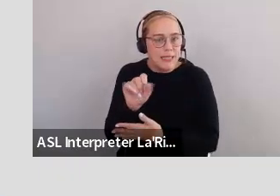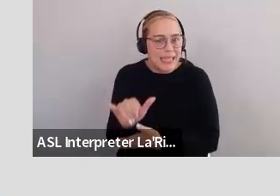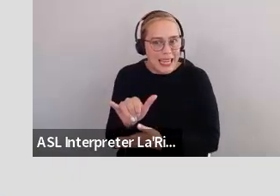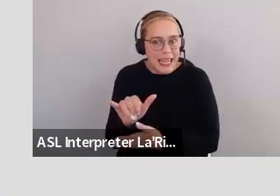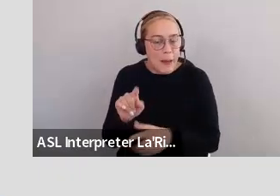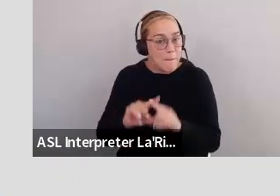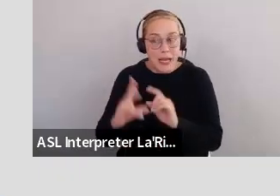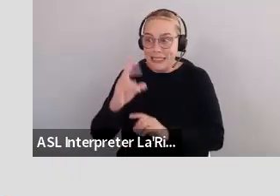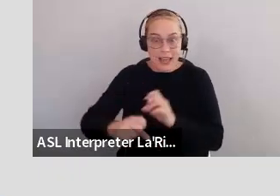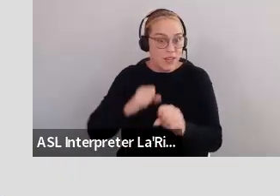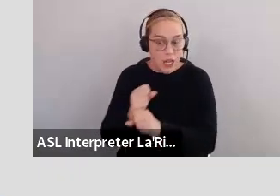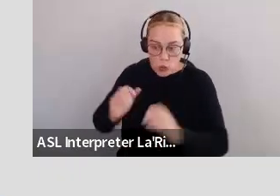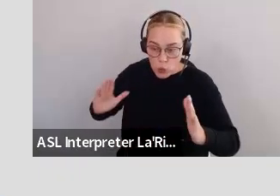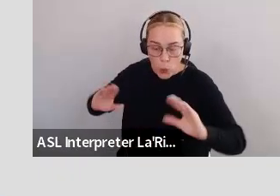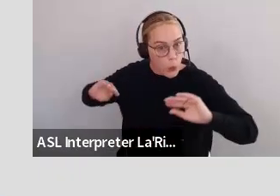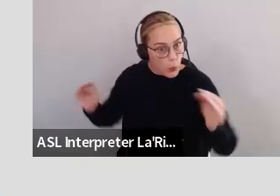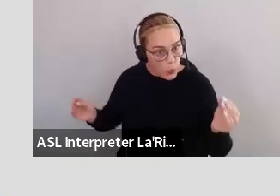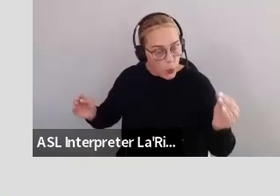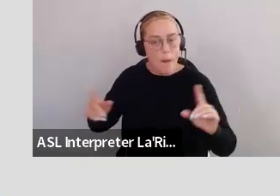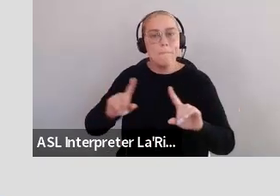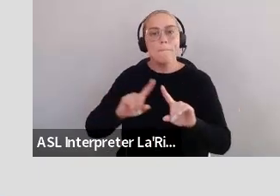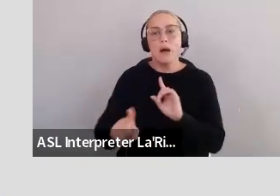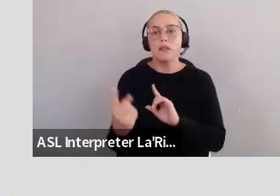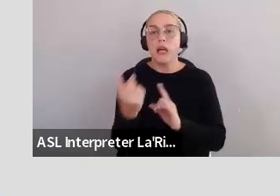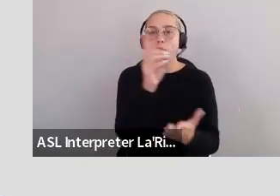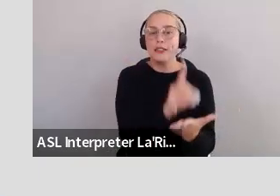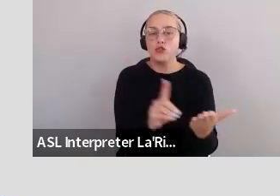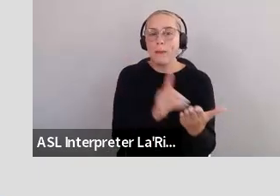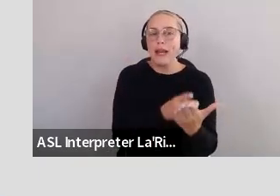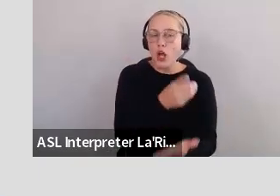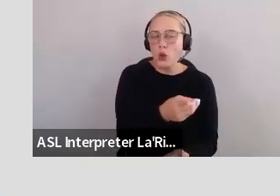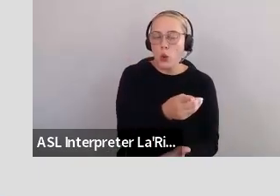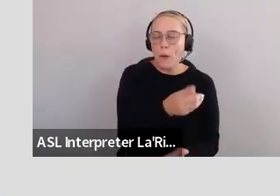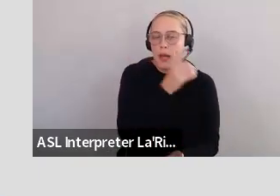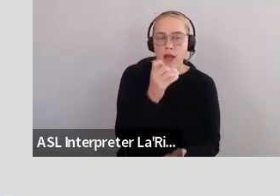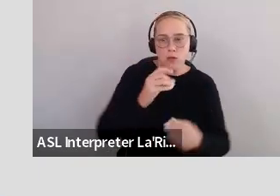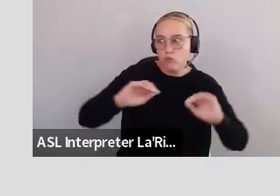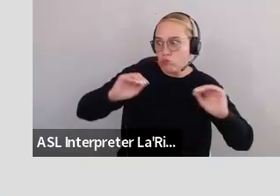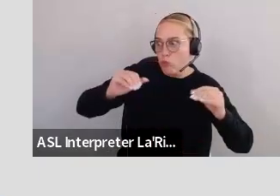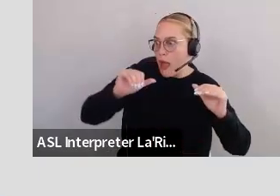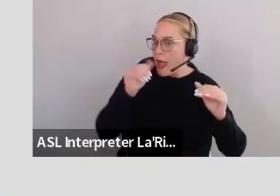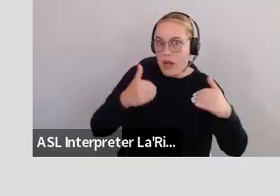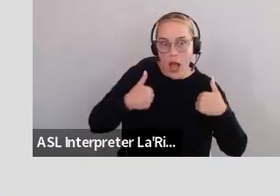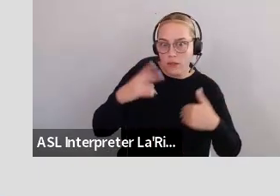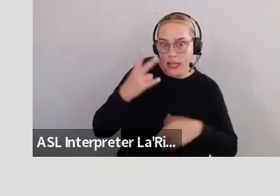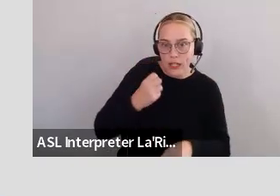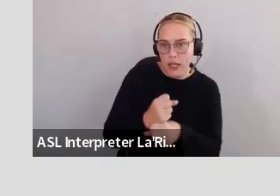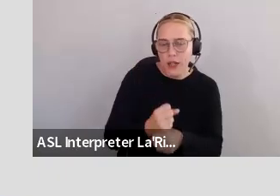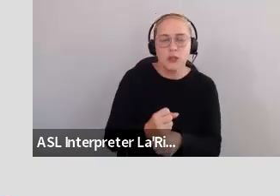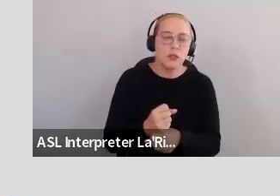disability under the ADA. This is can also be true of a person has a